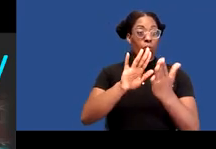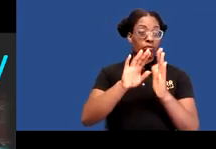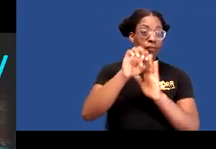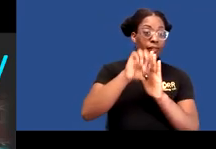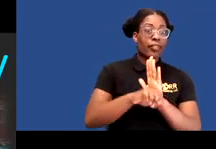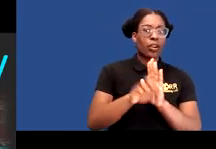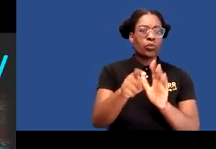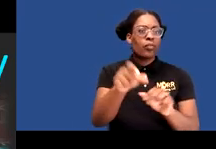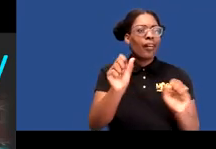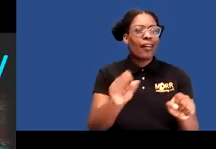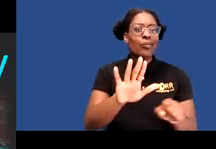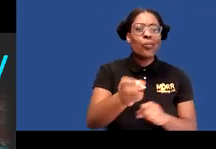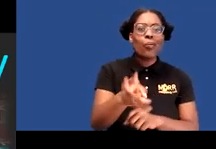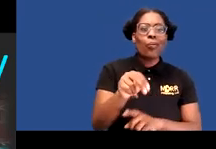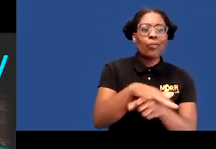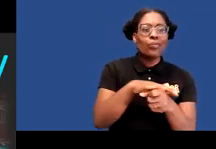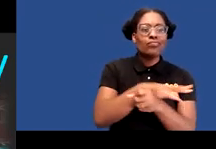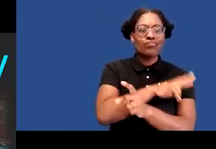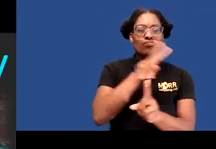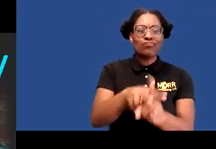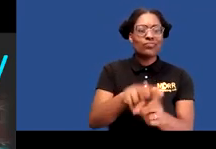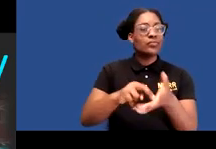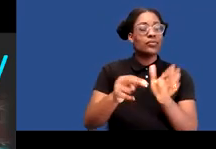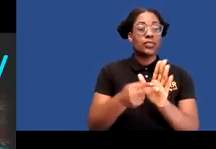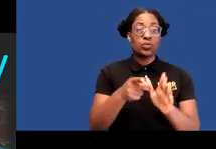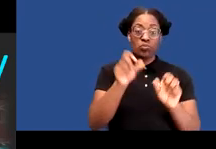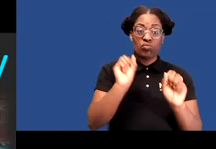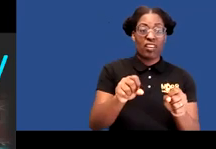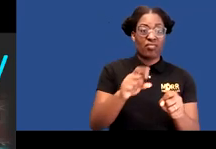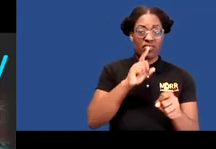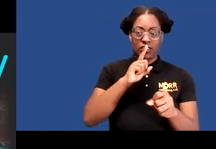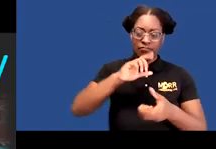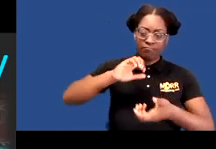So there it is possible in solidarity with and on behalf of black women